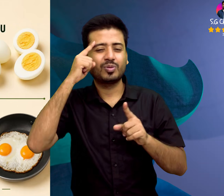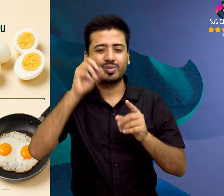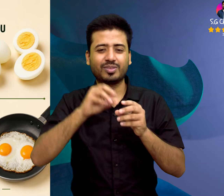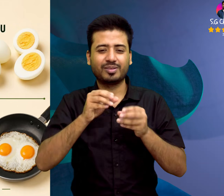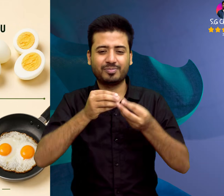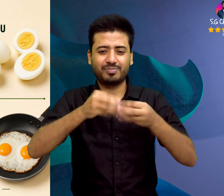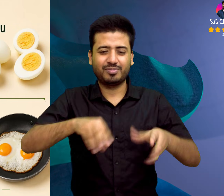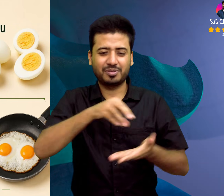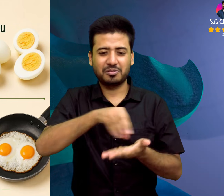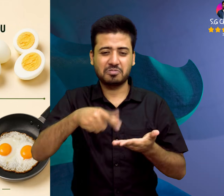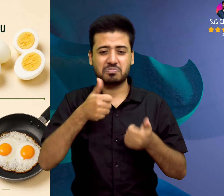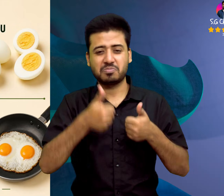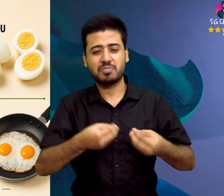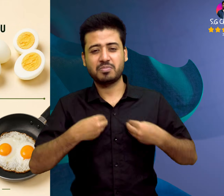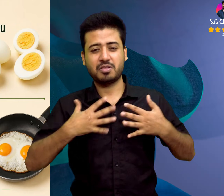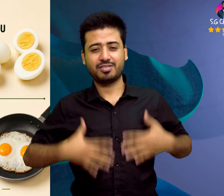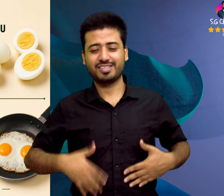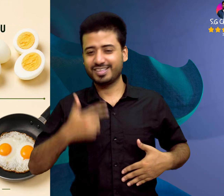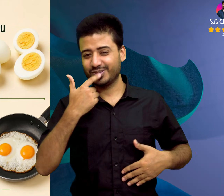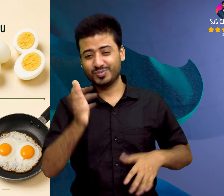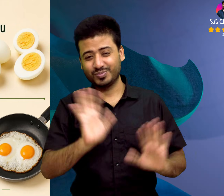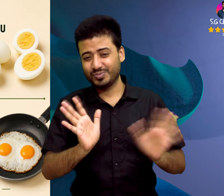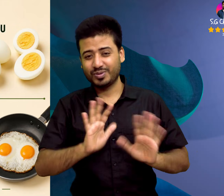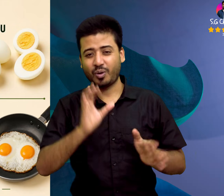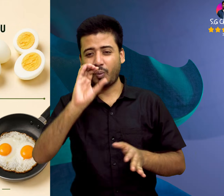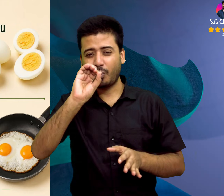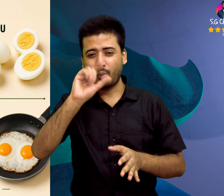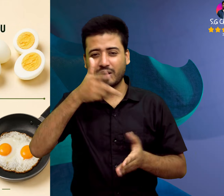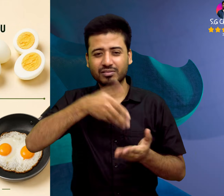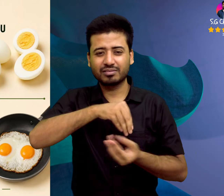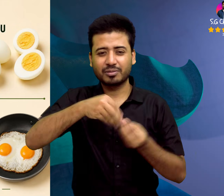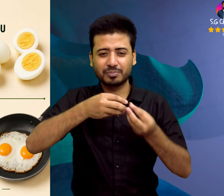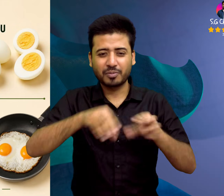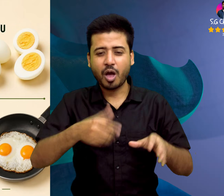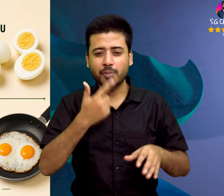Carbohydrates are your brain and central nervous systems preferred energy source,